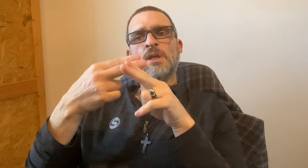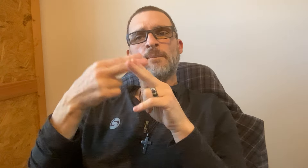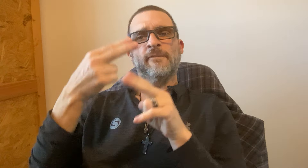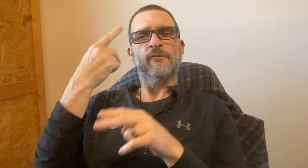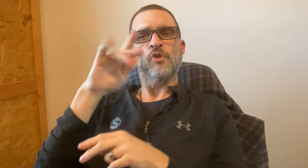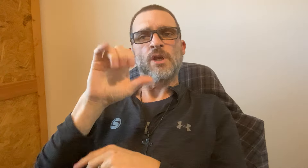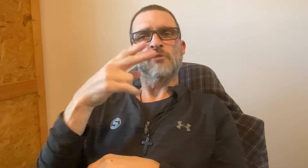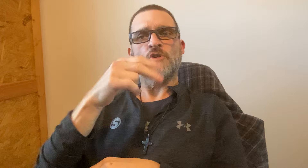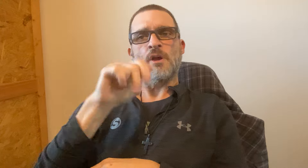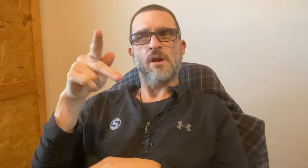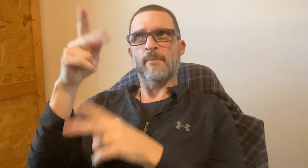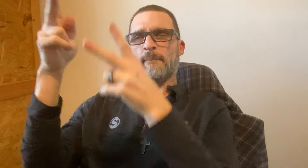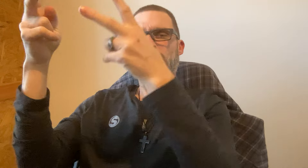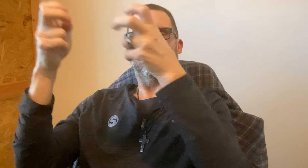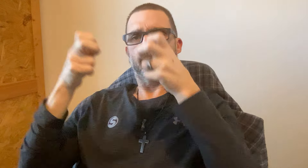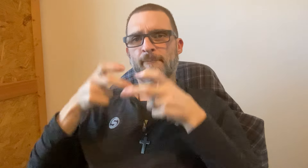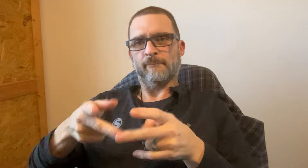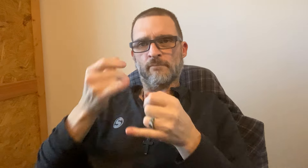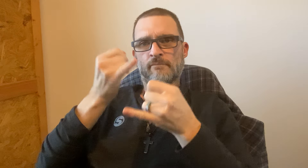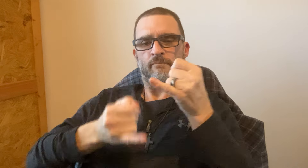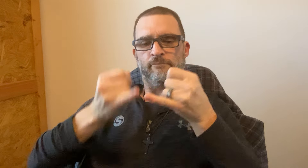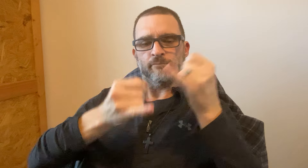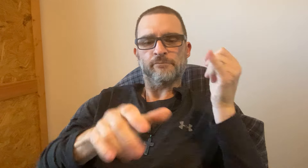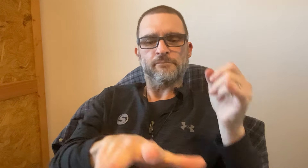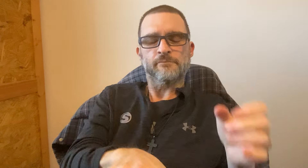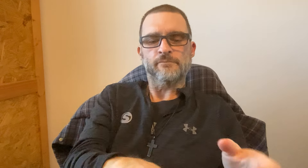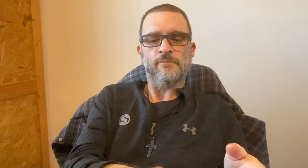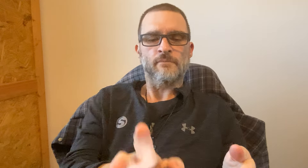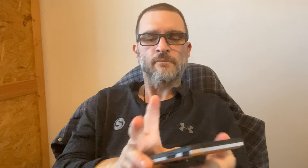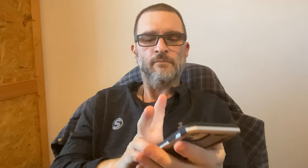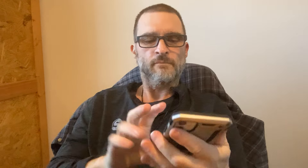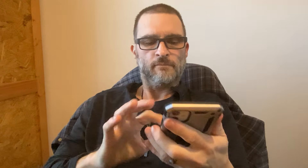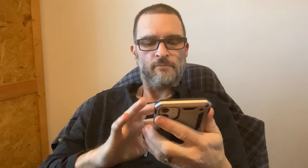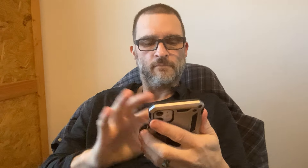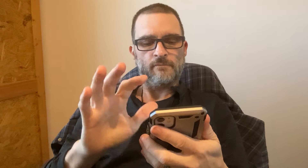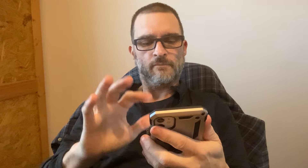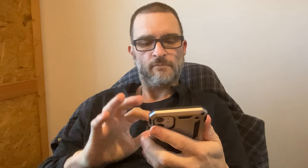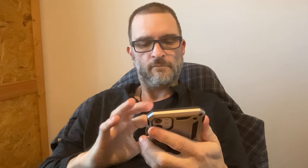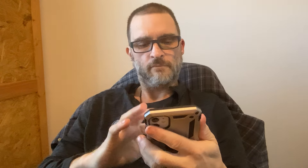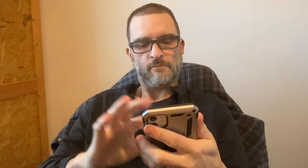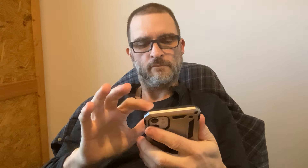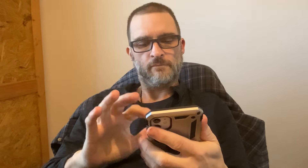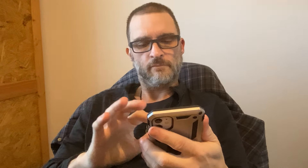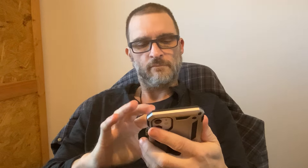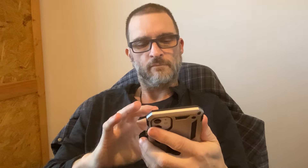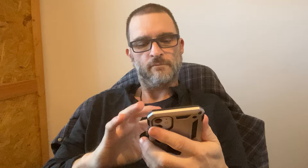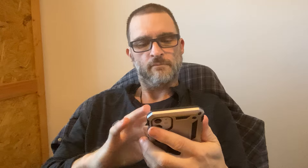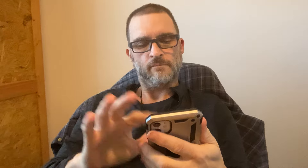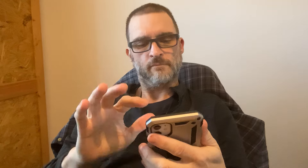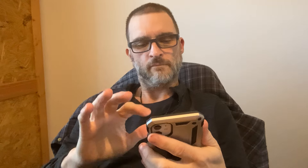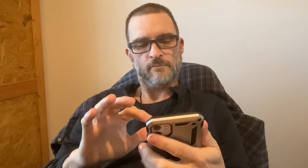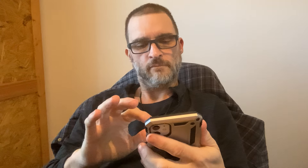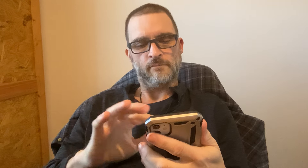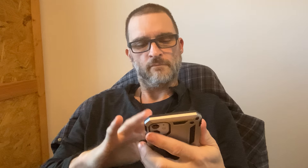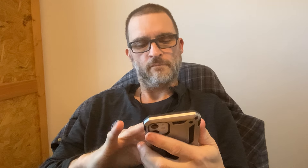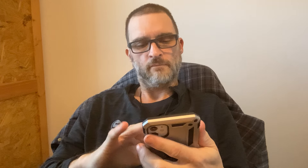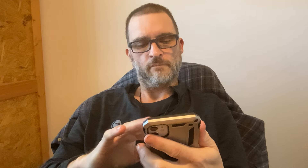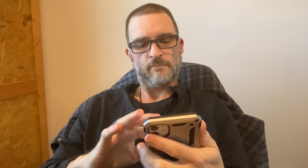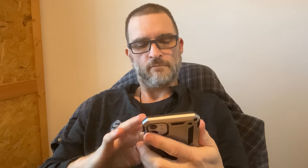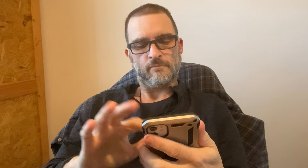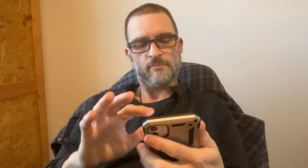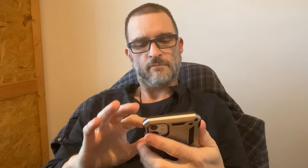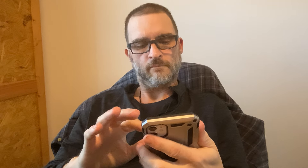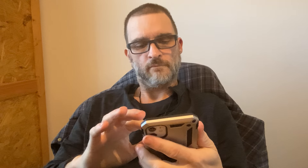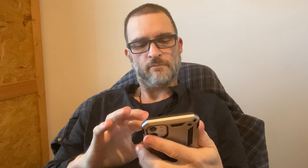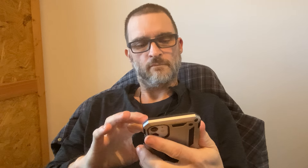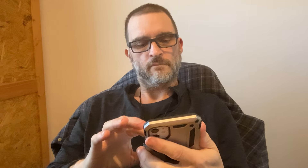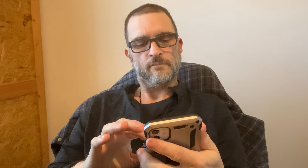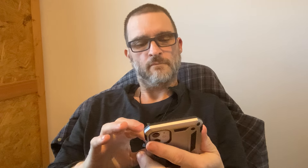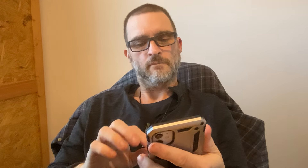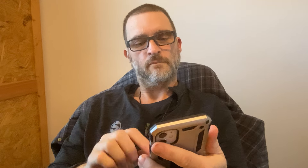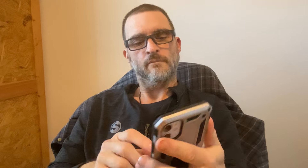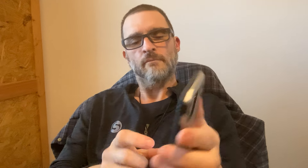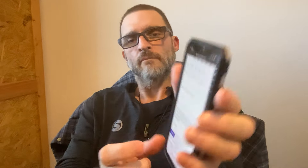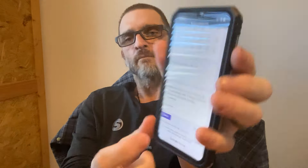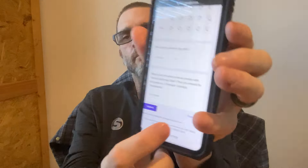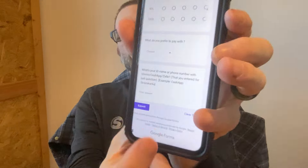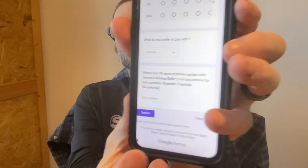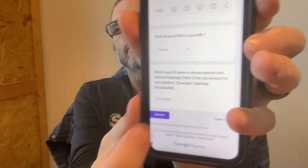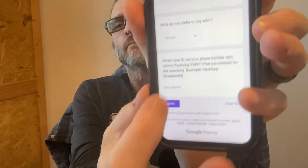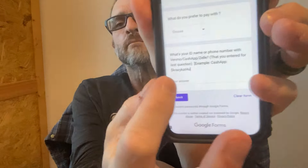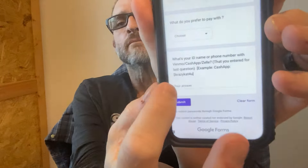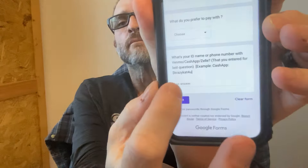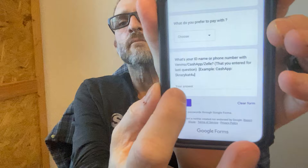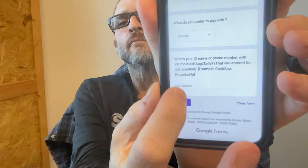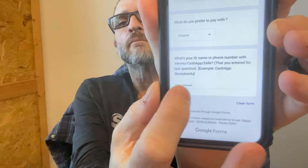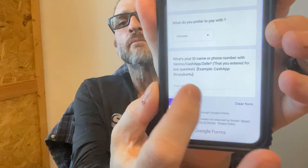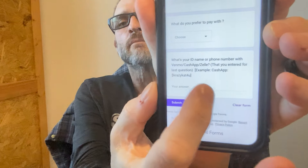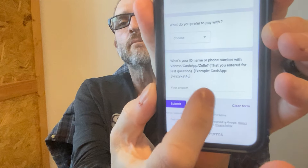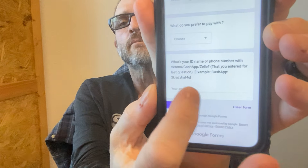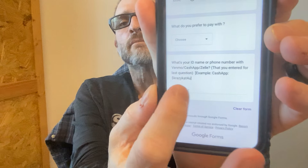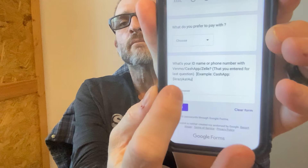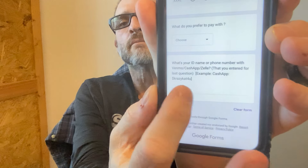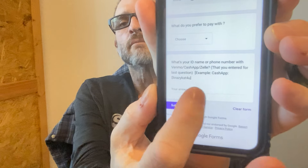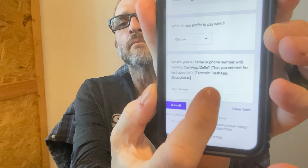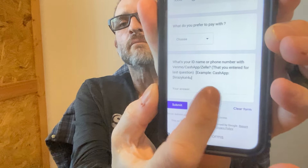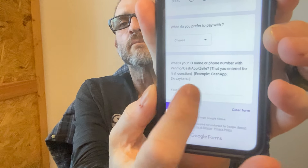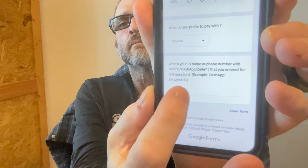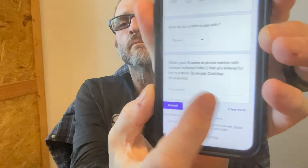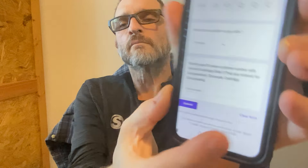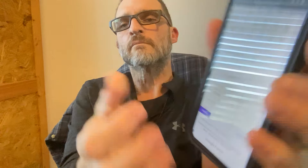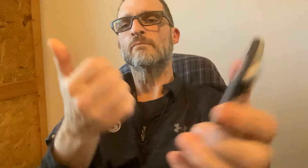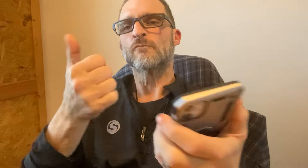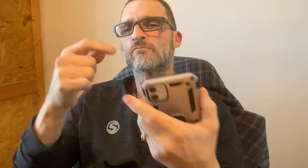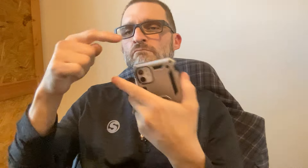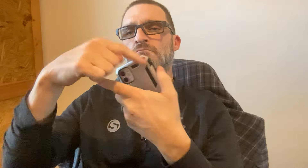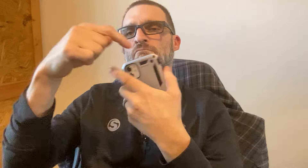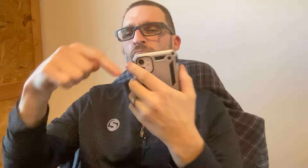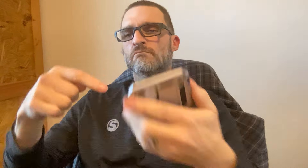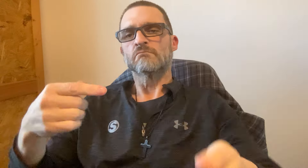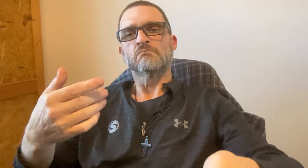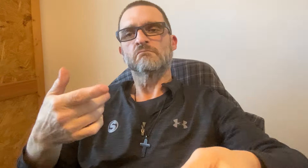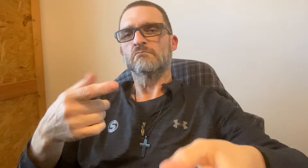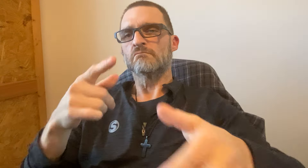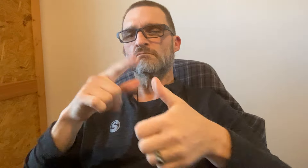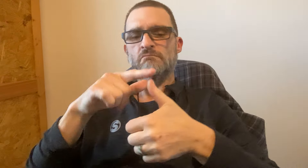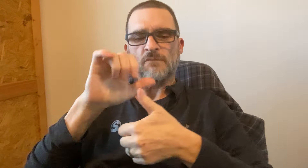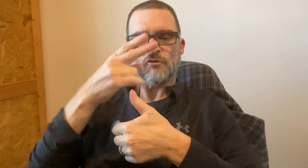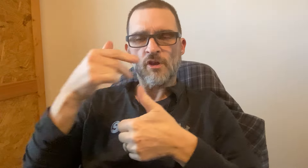Your username for CashApp -- put it in the box -- whichever is what you chose